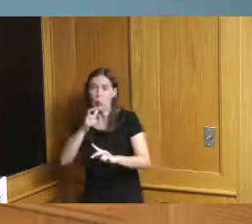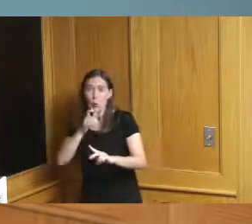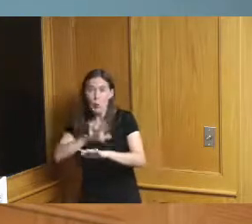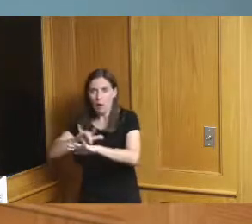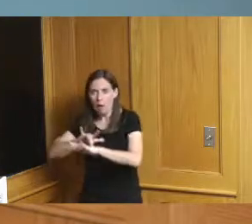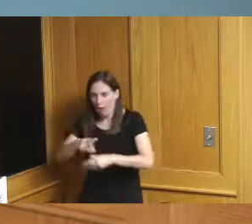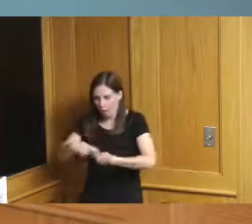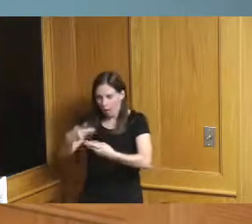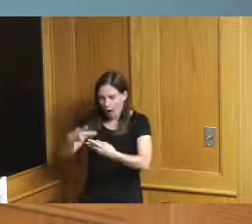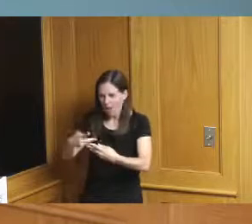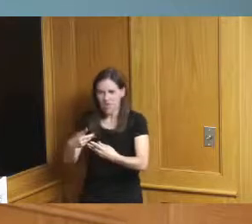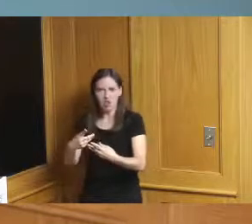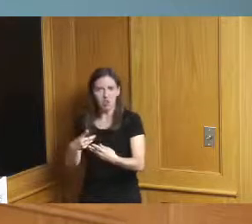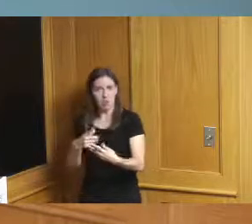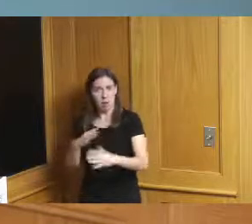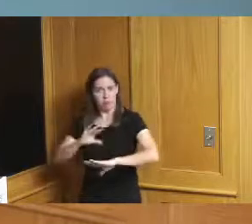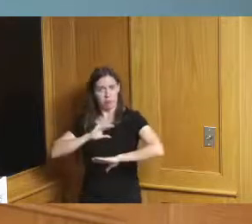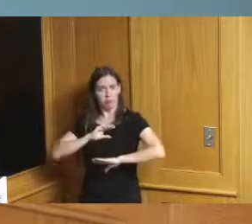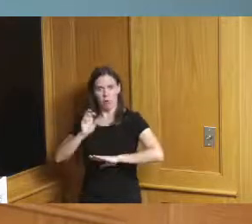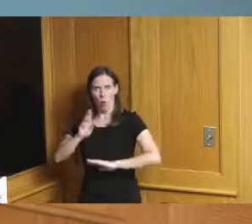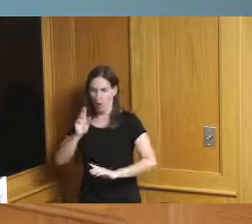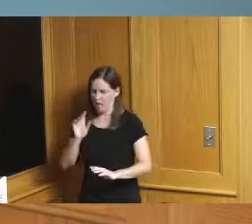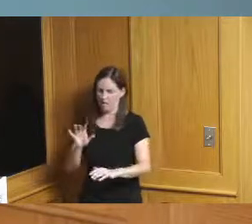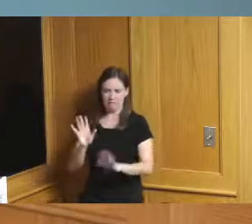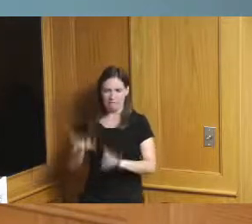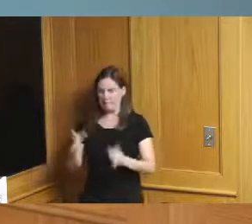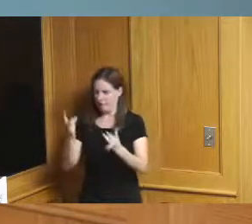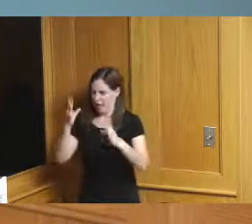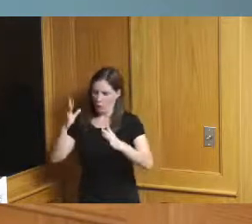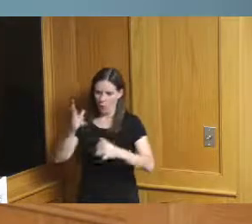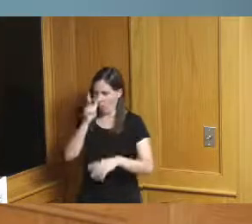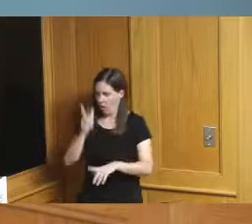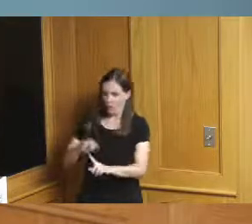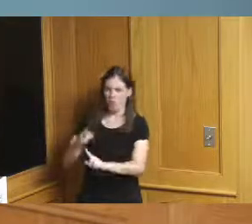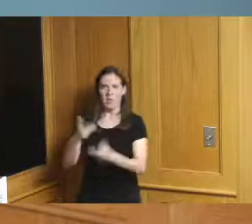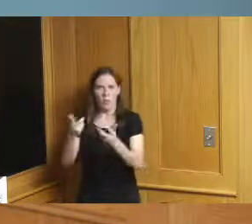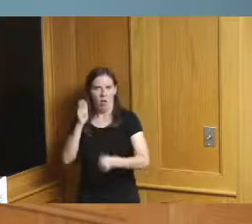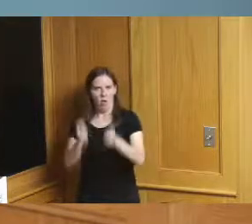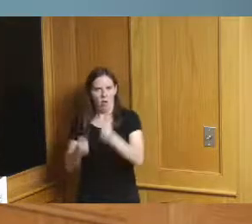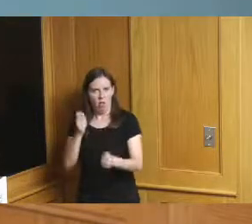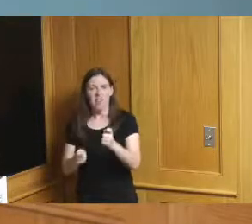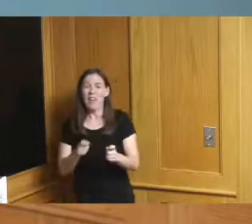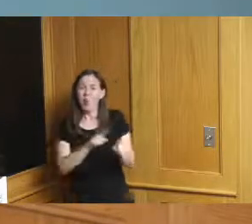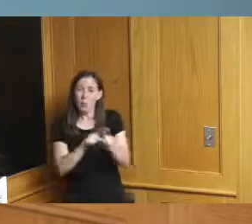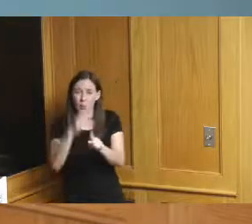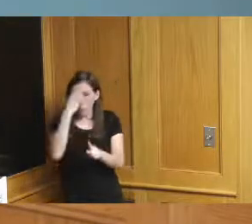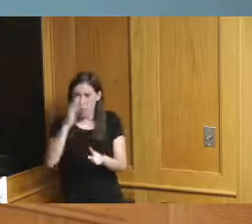do we draw the cost down because technology now is a lot of free technology out there so anyway